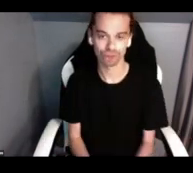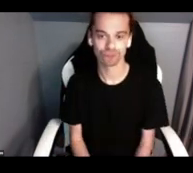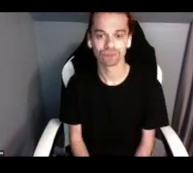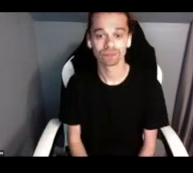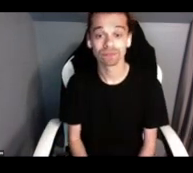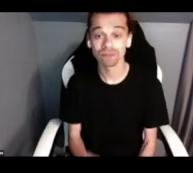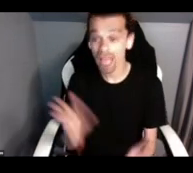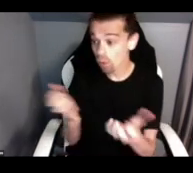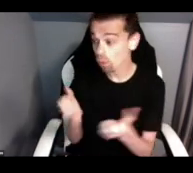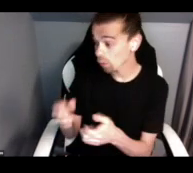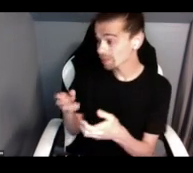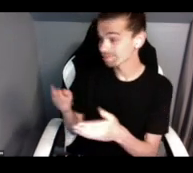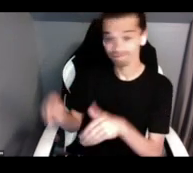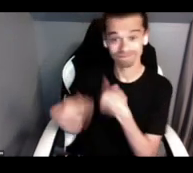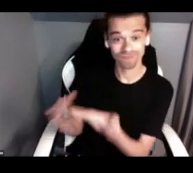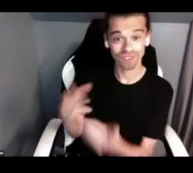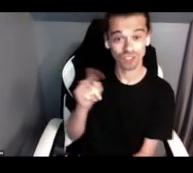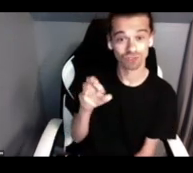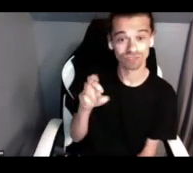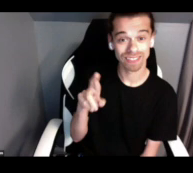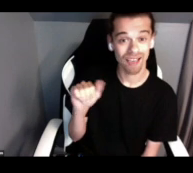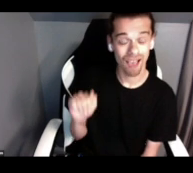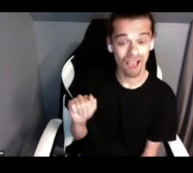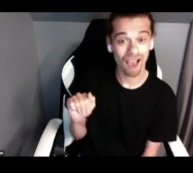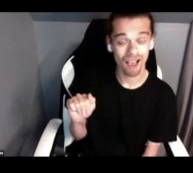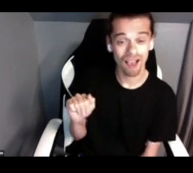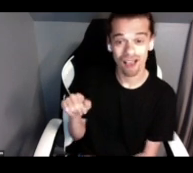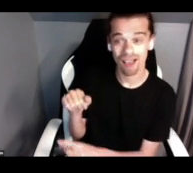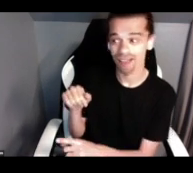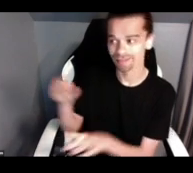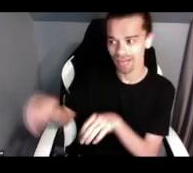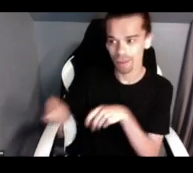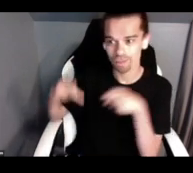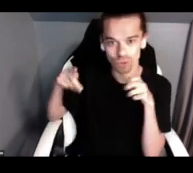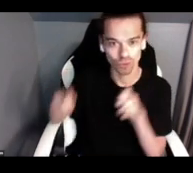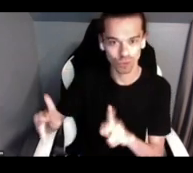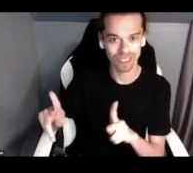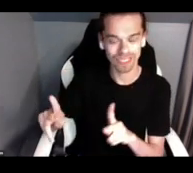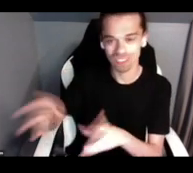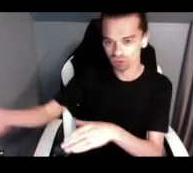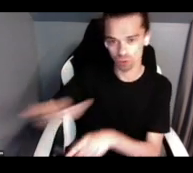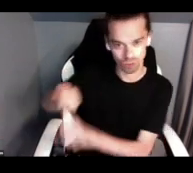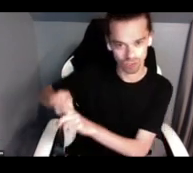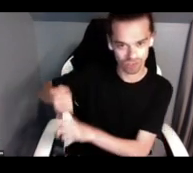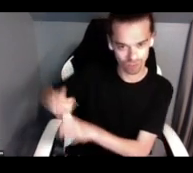the director of the Community Living Equity Center, an opportunity to introduce herself as well.